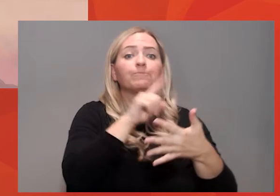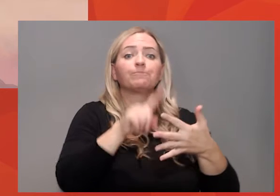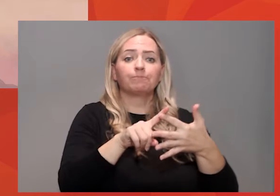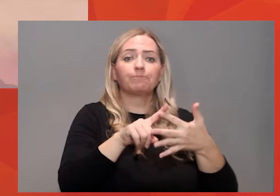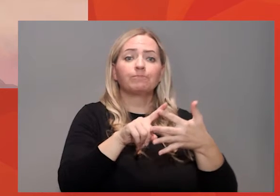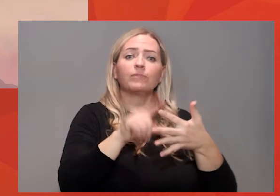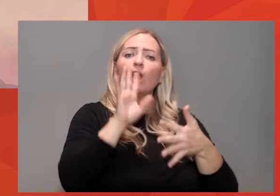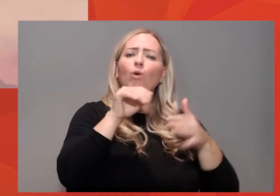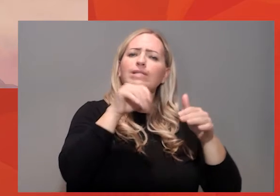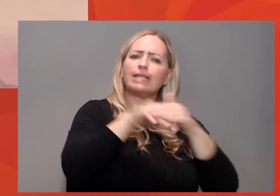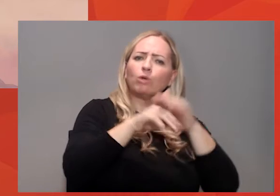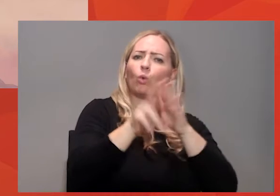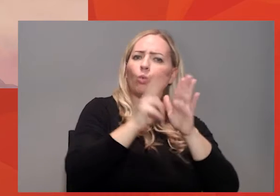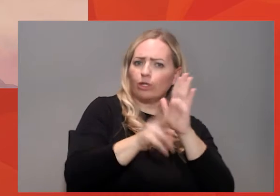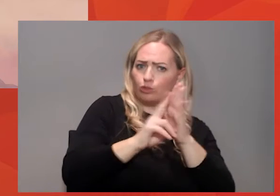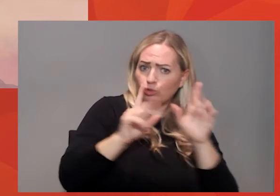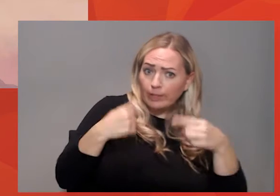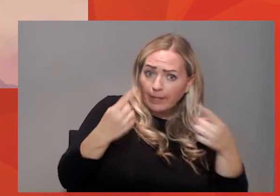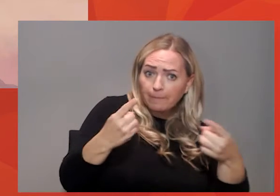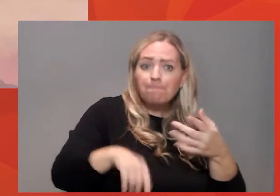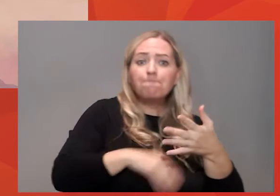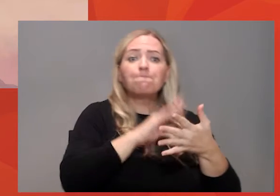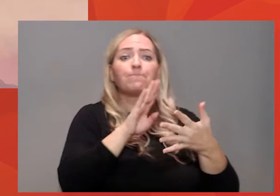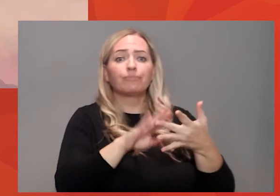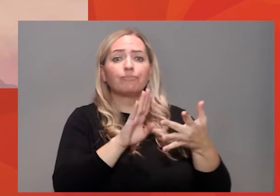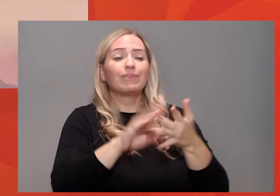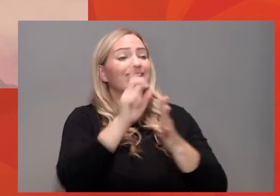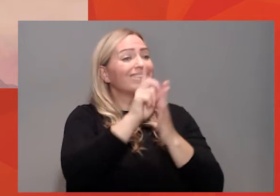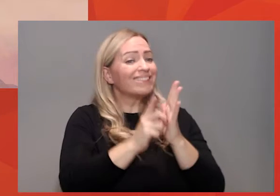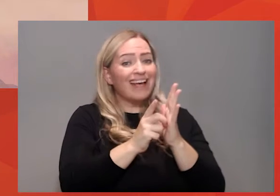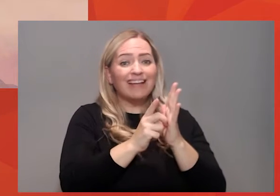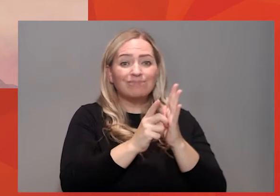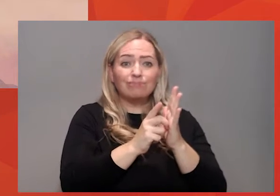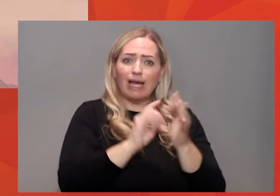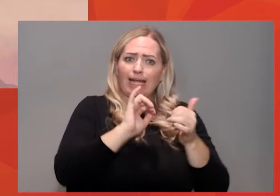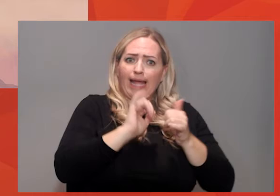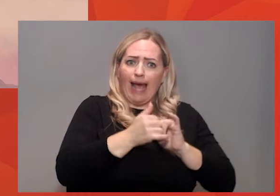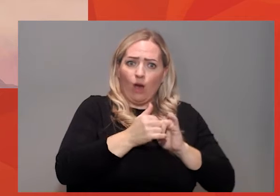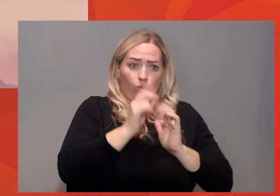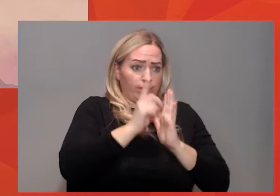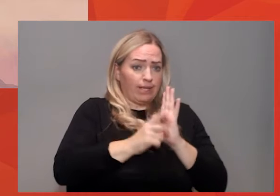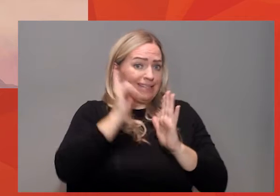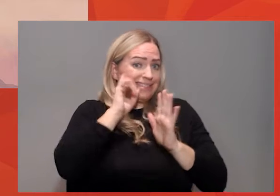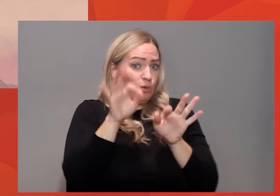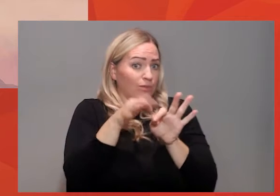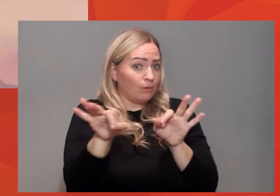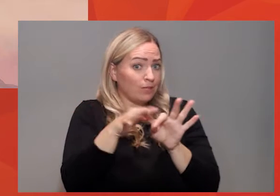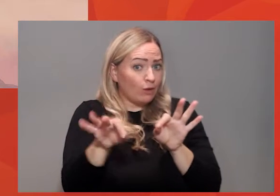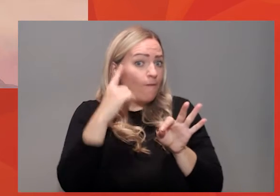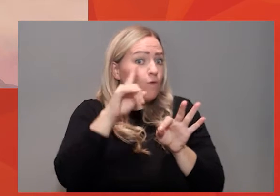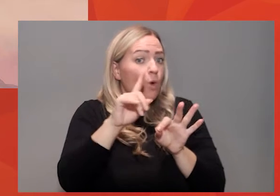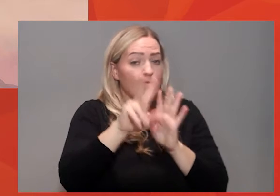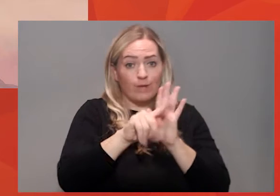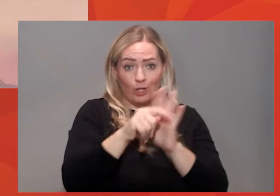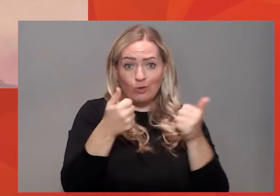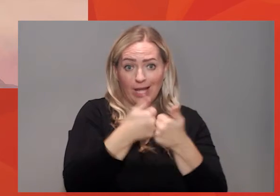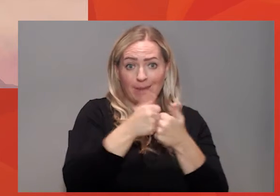Then we will speak about accessibility research we did, then about design and how did we design sound subtitles for our video game